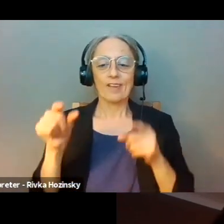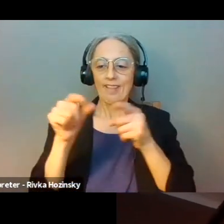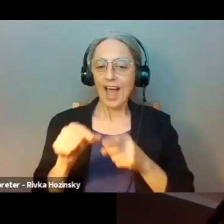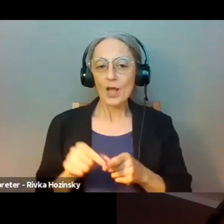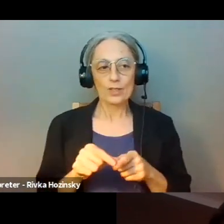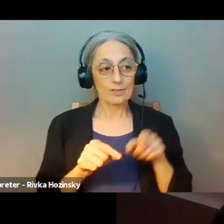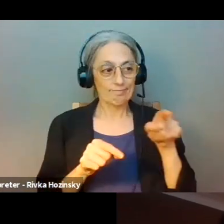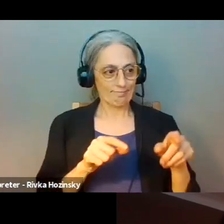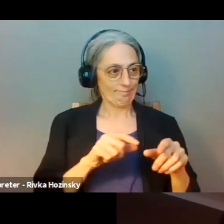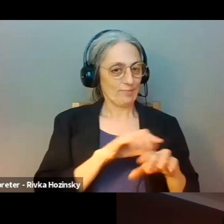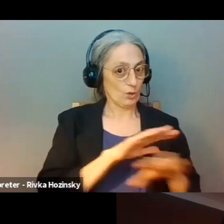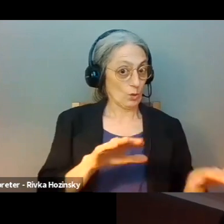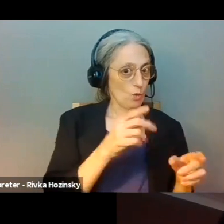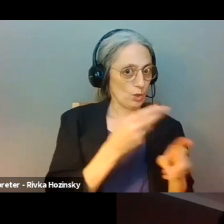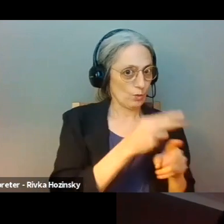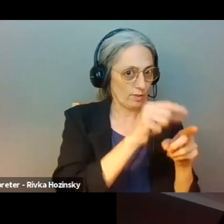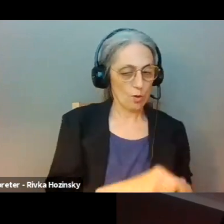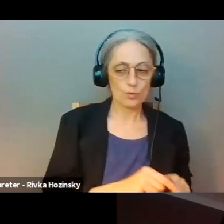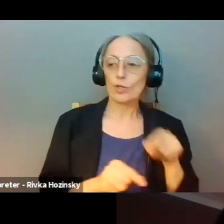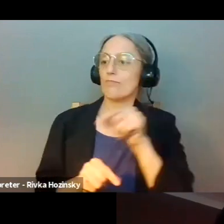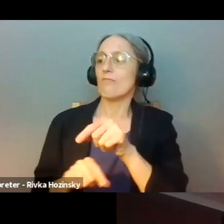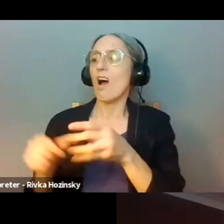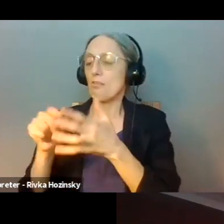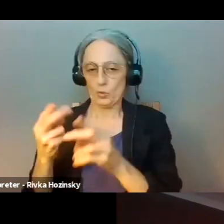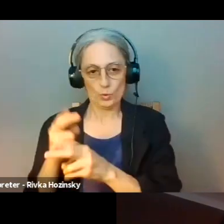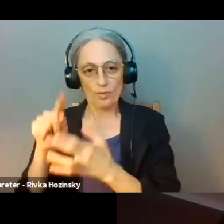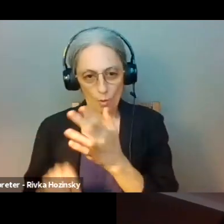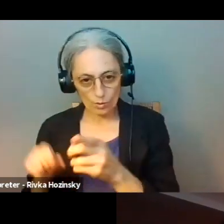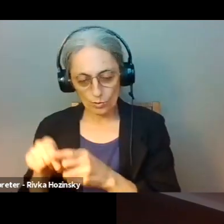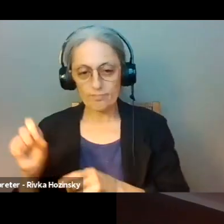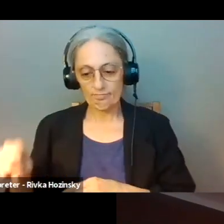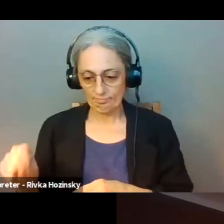or best practices based on that sort of person first language model.